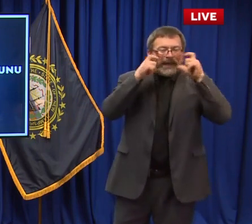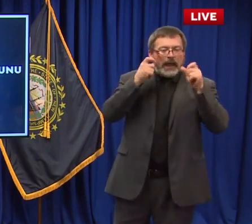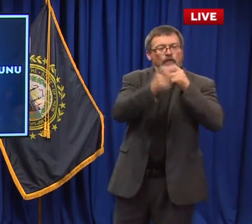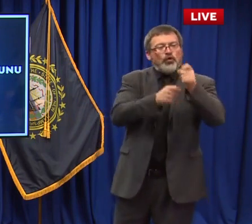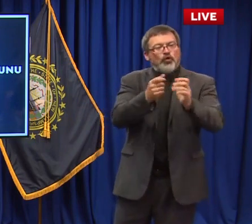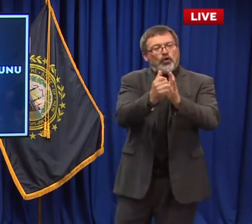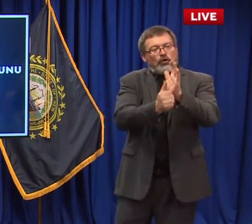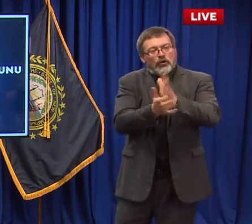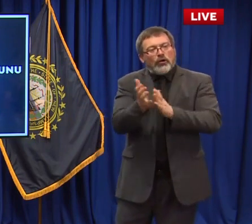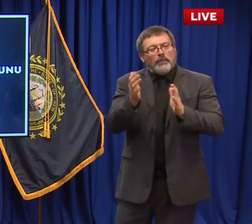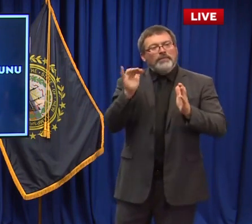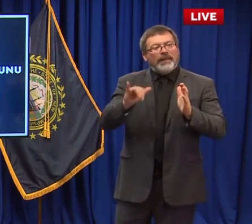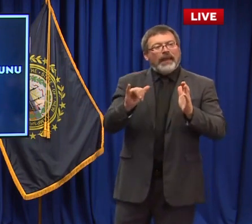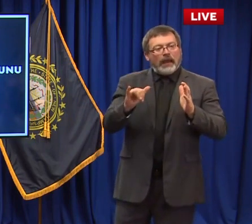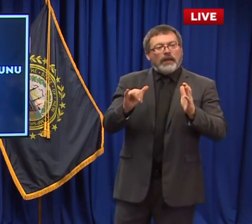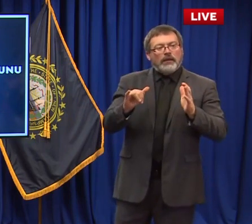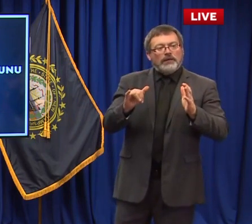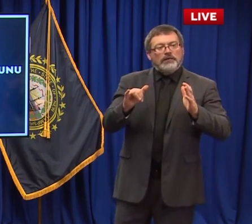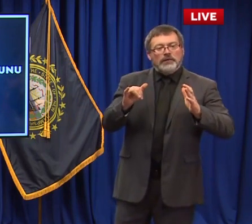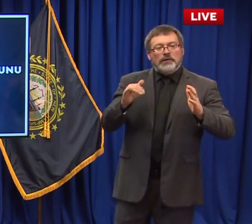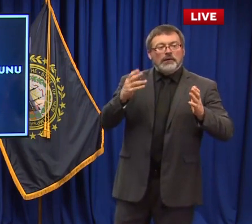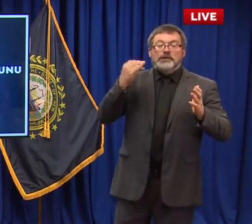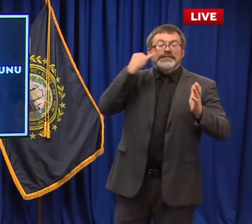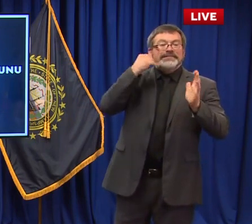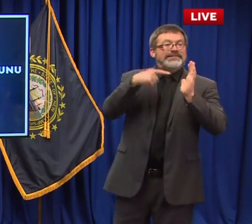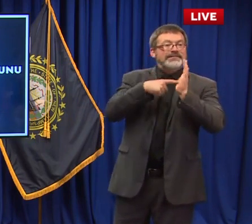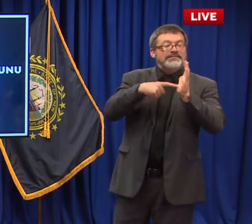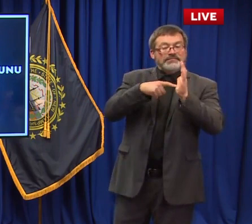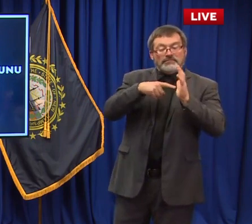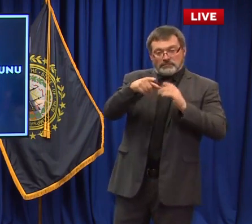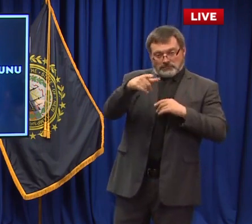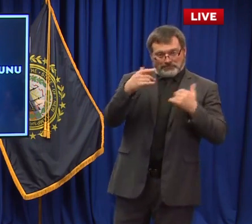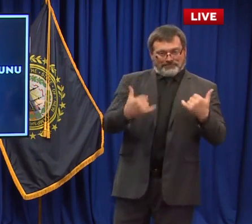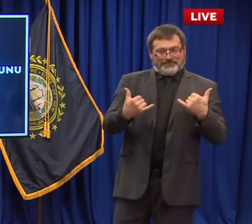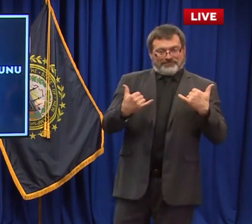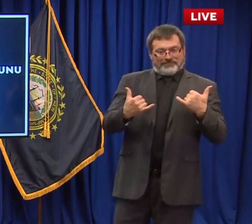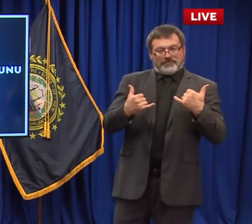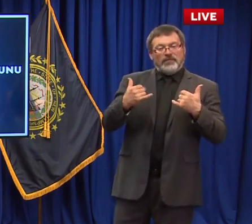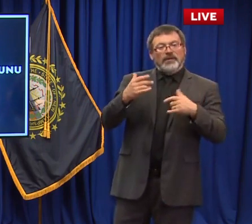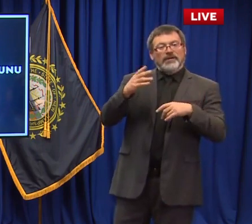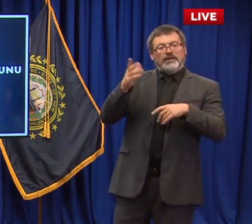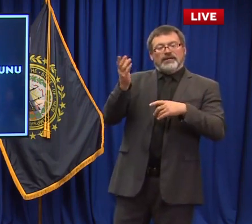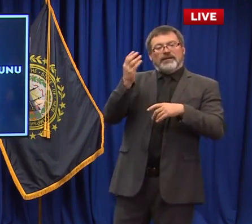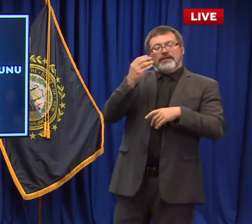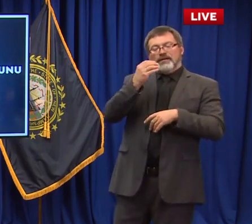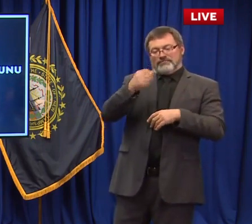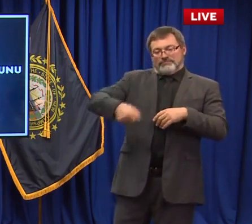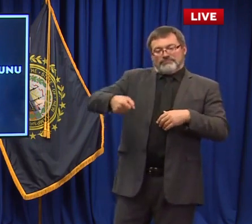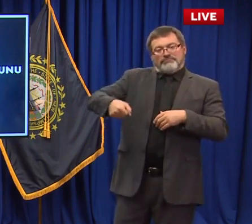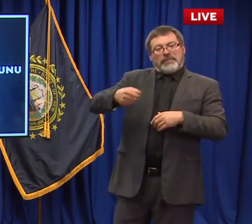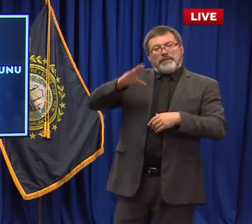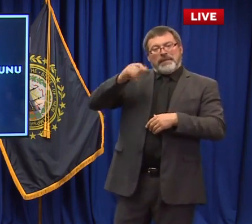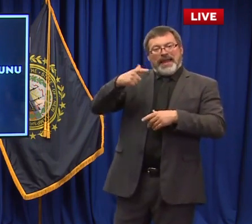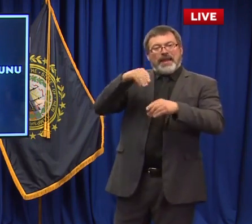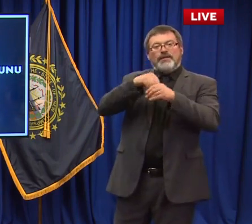THE SECOND, ALREADY PREPARED TO ALLOW THE STATE TO USE REASONABLE BACKSIDE IN THE GROCERY STORES? INTERESTING.